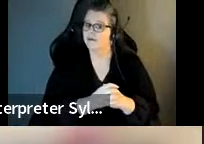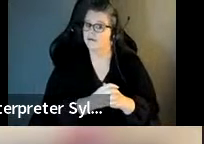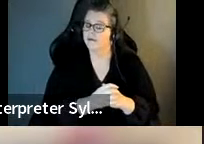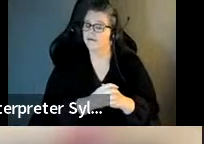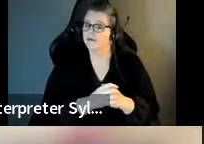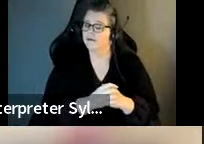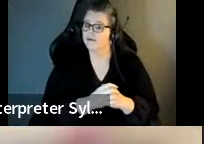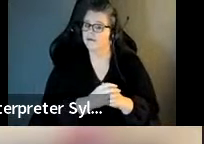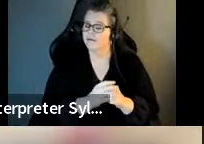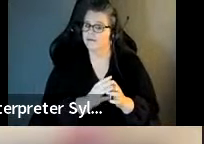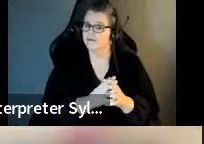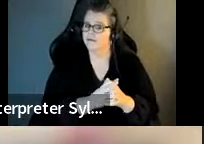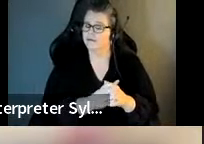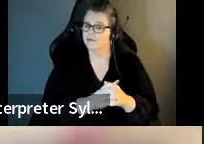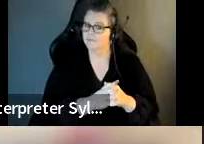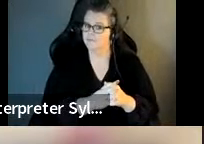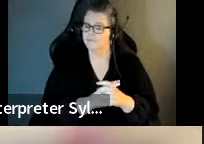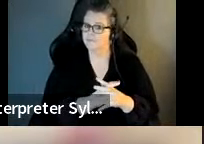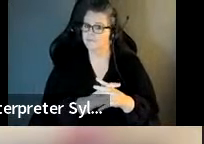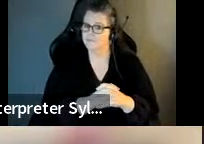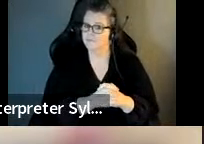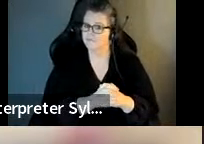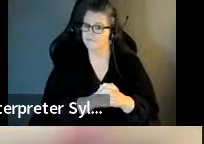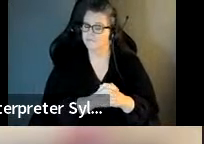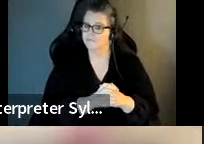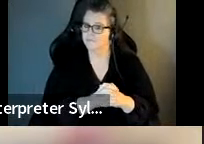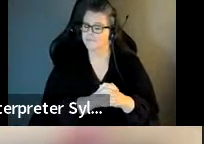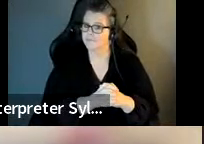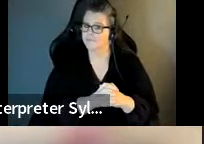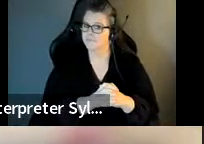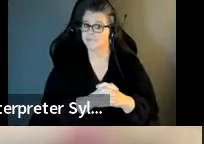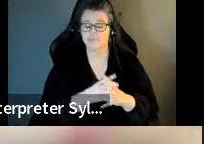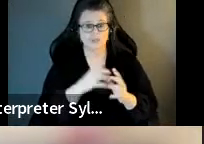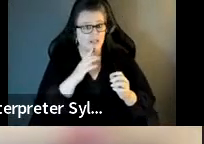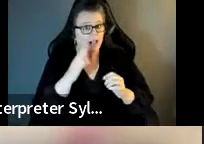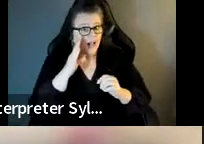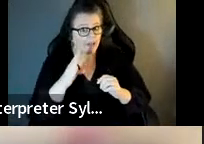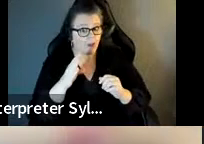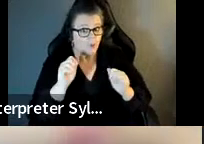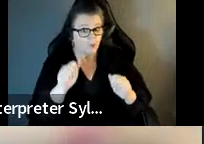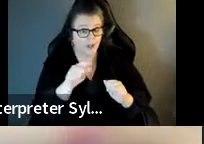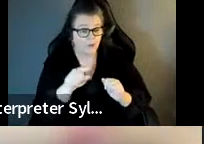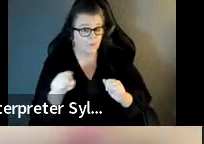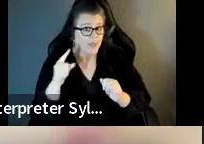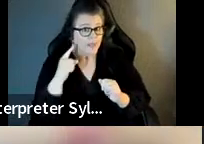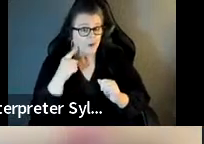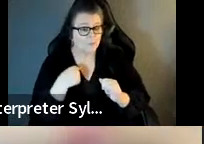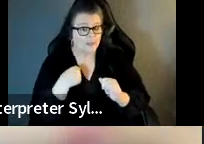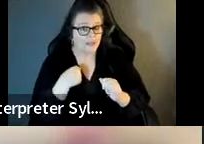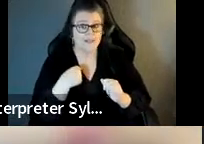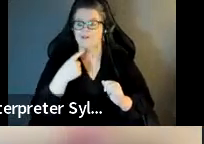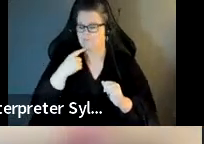Mike Thomas: Hello, can you hear me okay? Bobby Stinnette: We can hear you great.